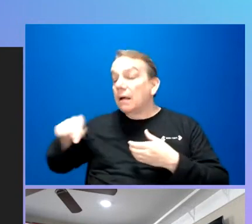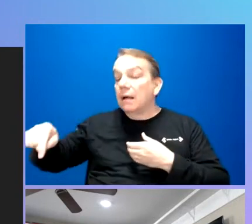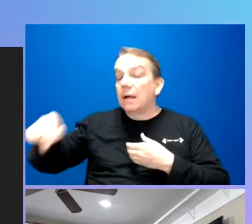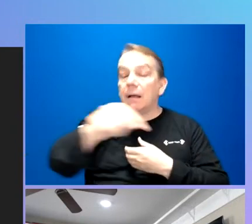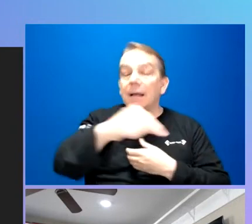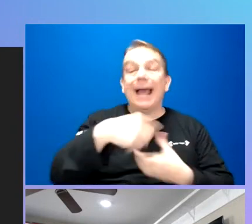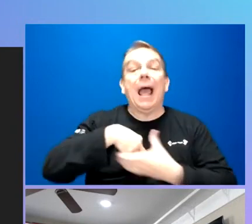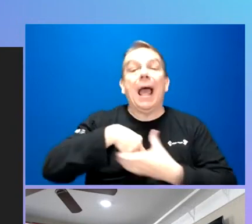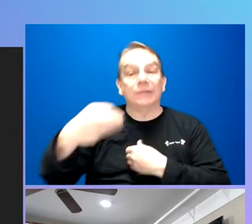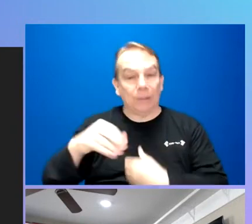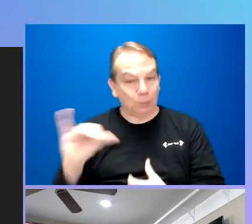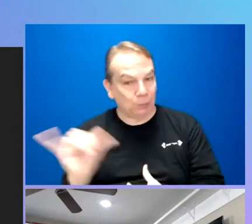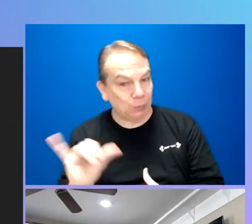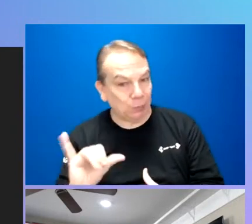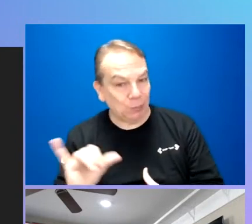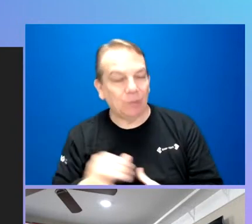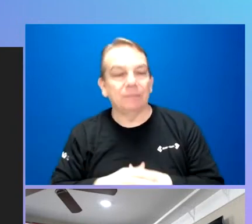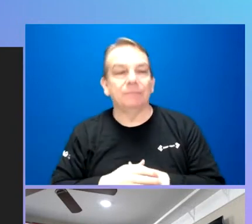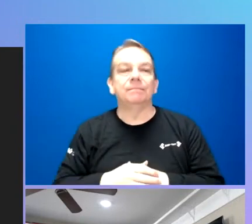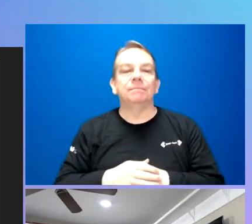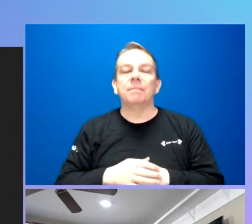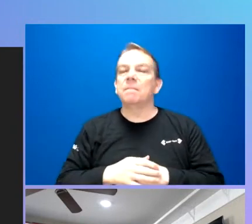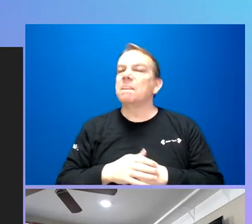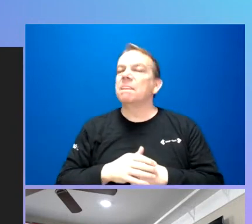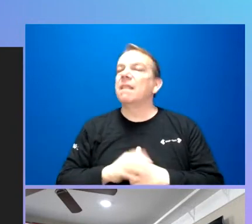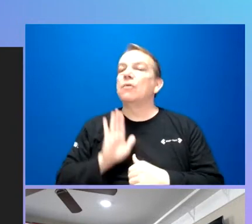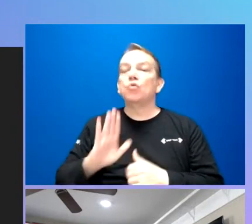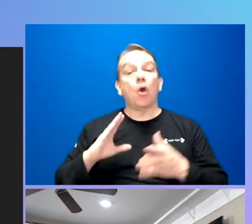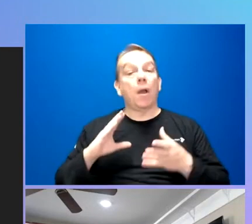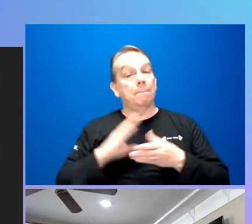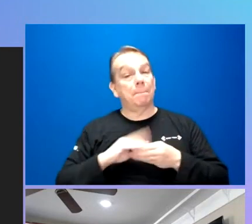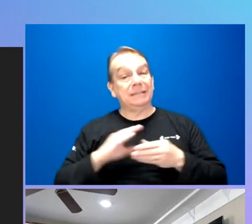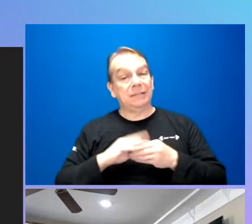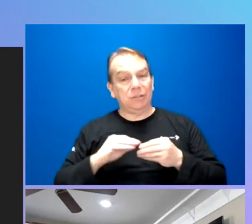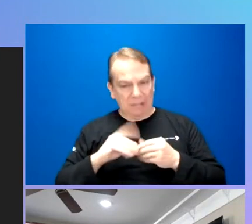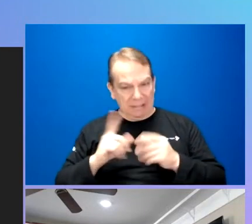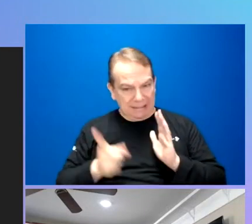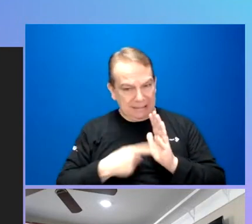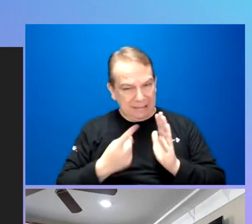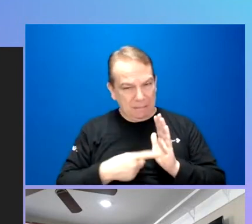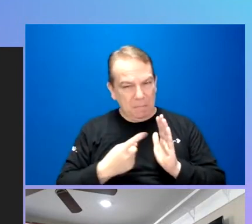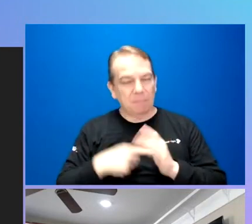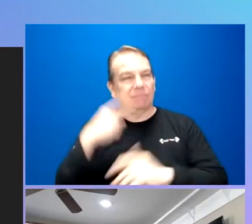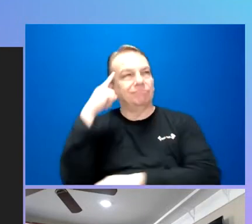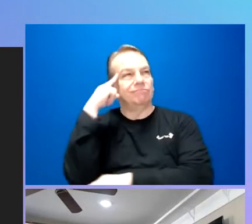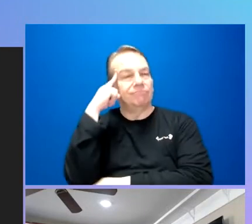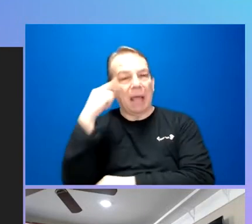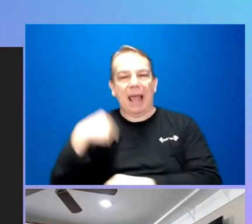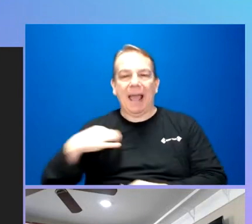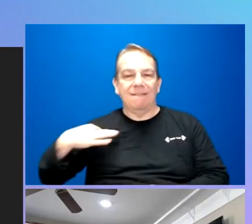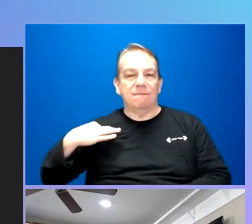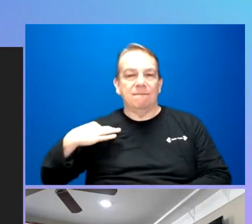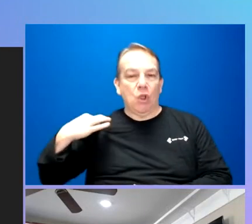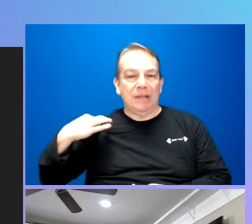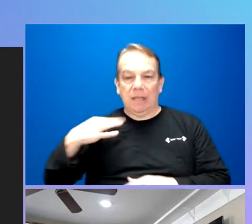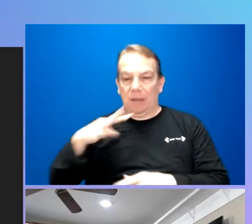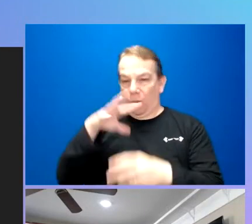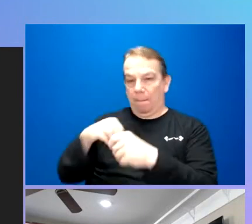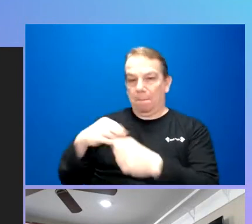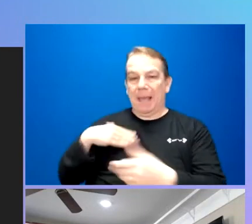noticed, to get your message out sometimes you'll you might want to think about volunteering in your community and how could